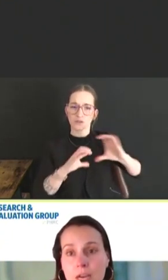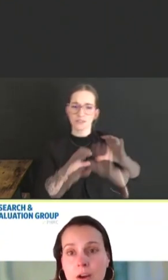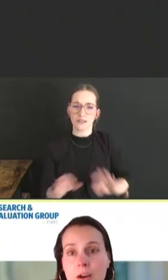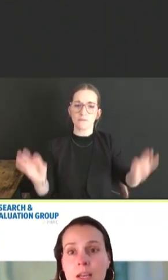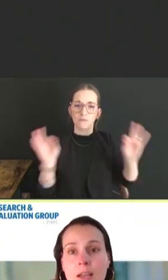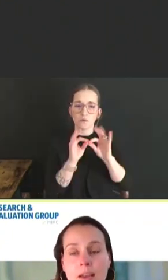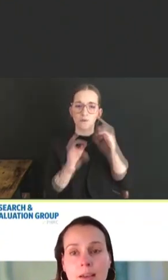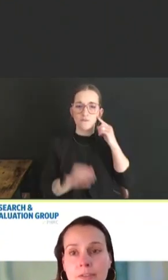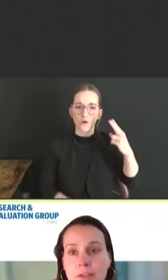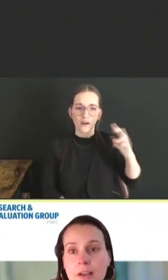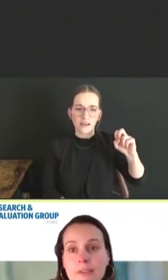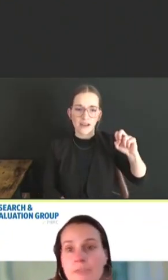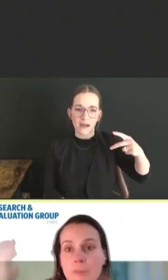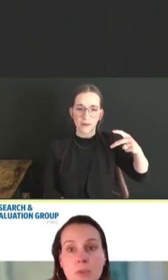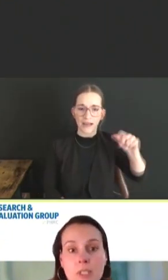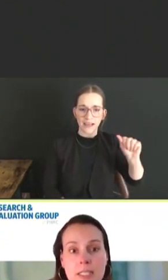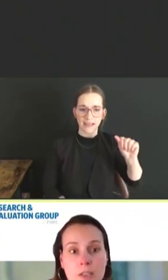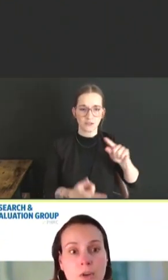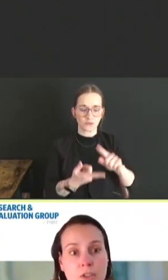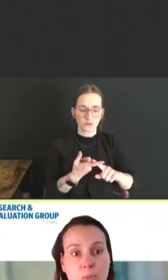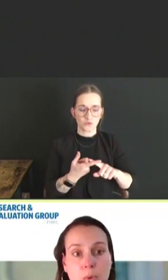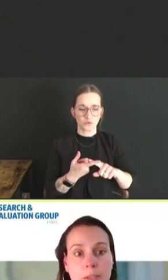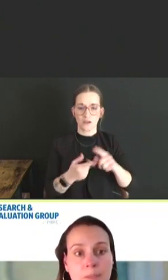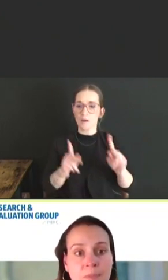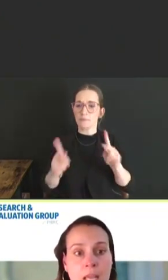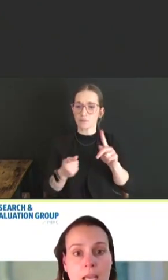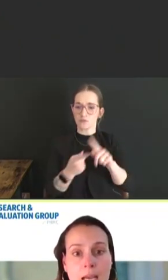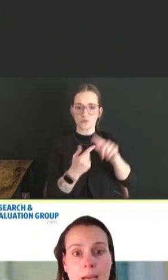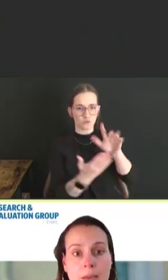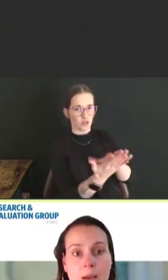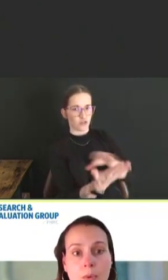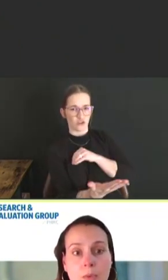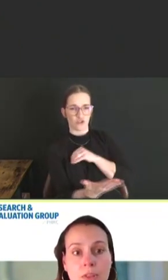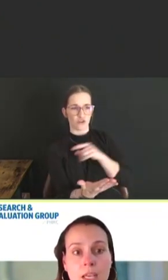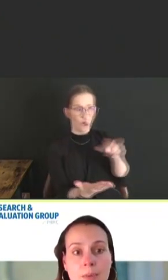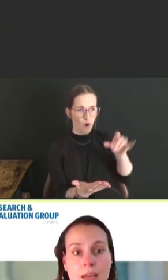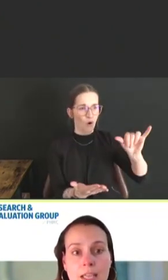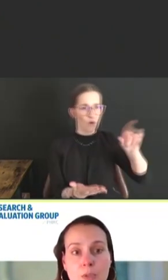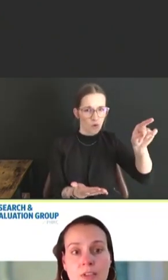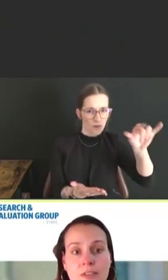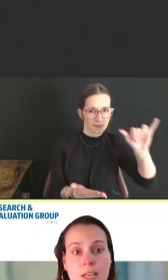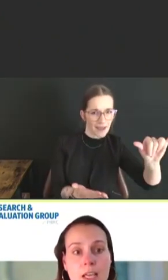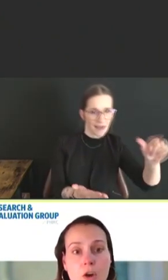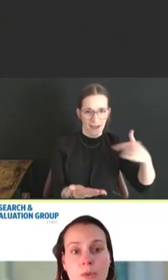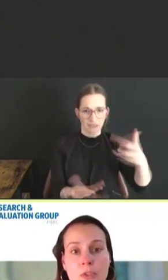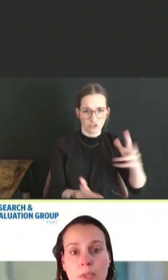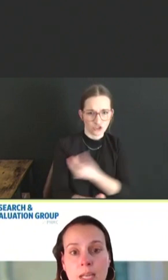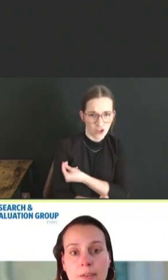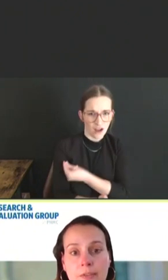radar of communities across the board. When we're thinking about HPV, almost one-half